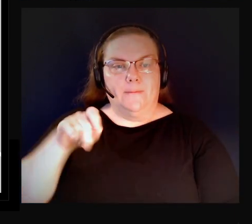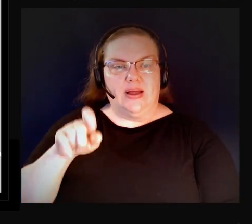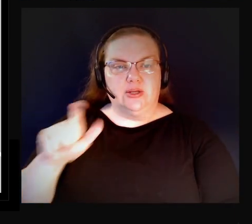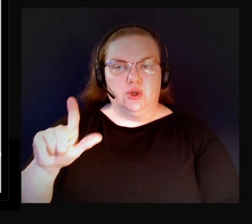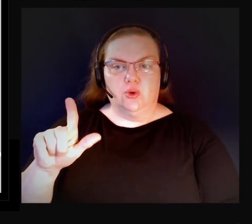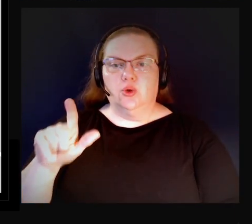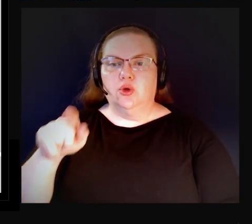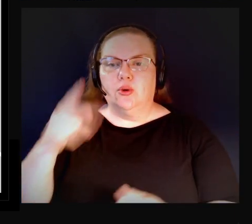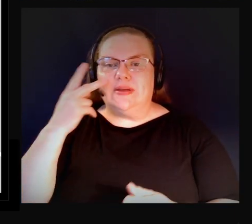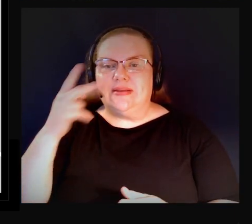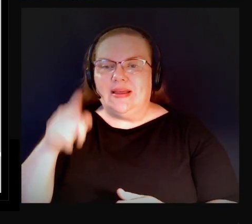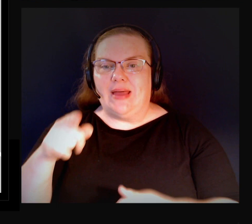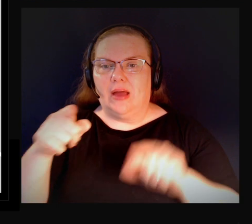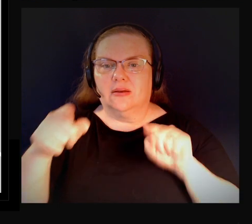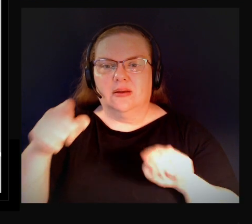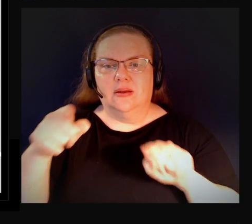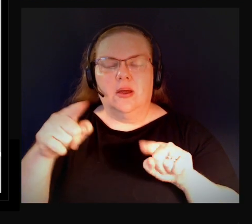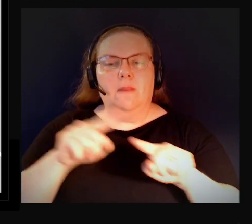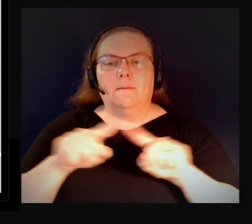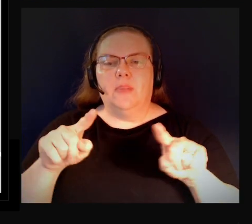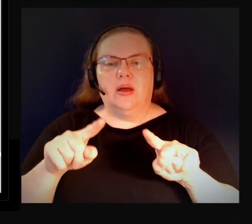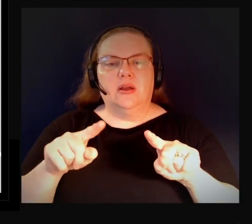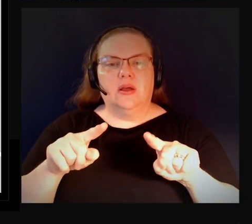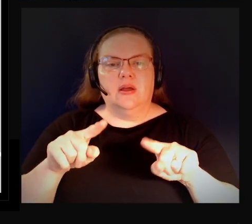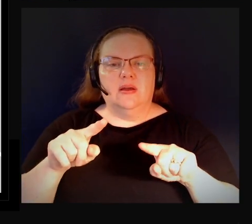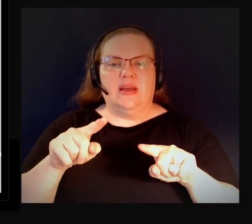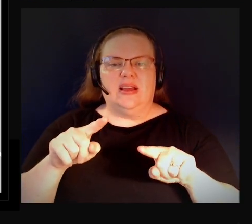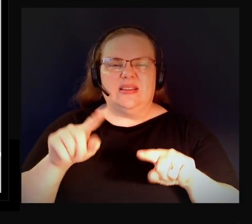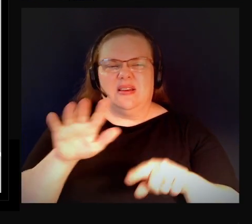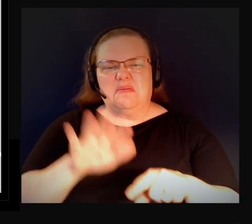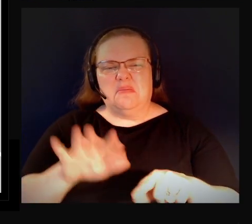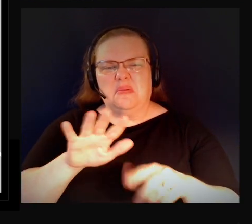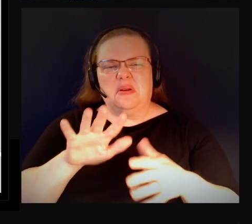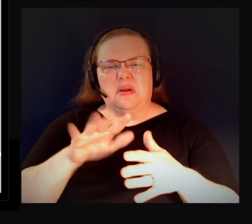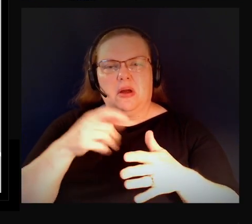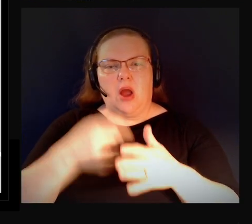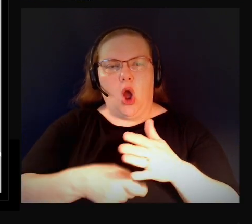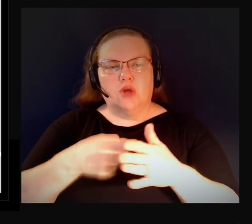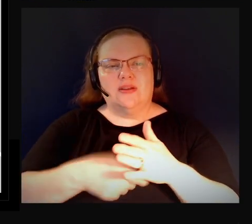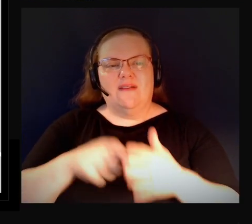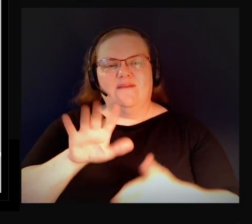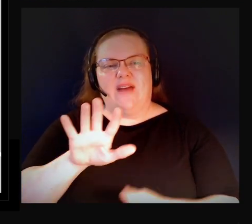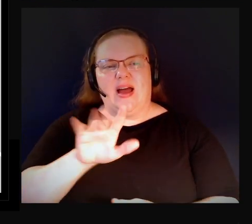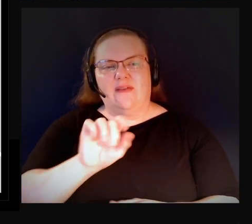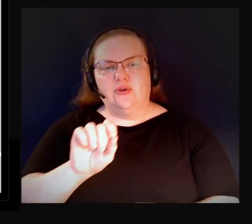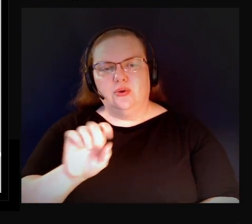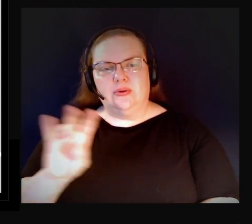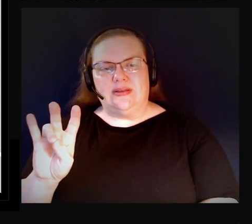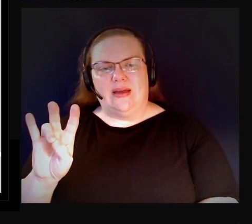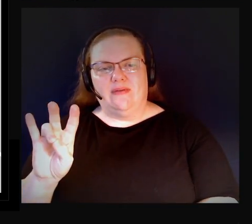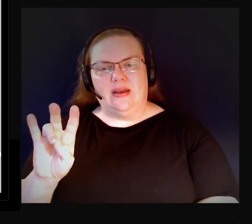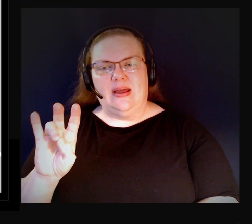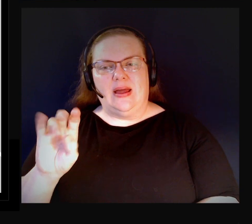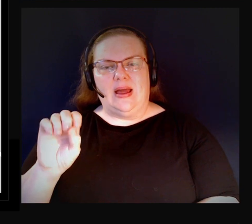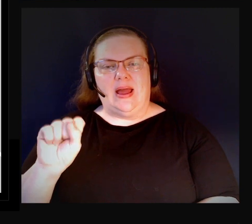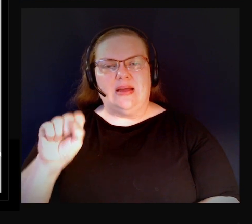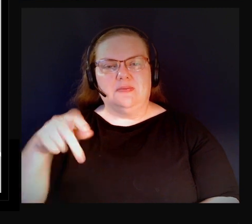When used in combination with ray-traced Reflections, it costs around five to seven FPS on most scenes to use ray-traced Ambient Occlusion